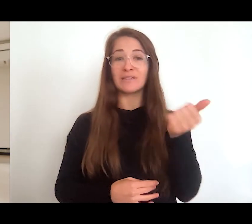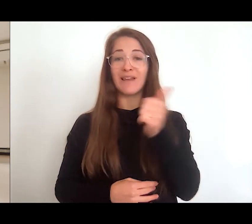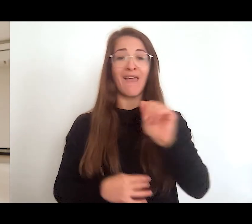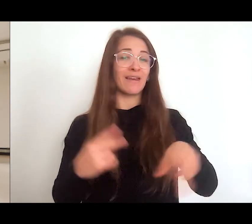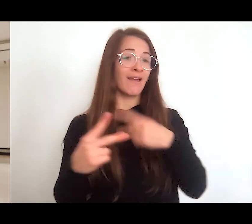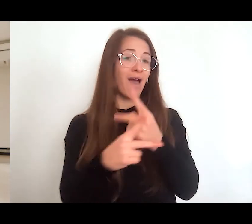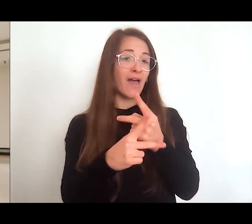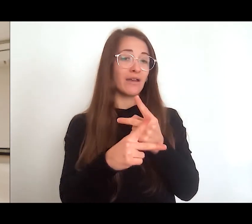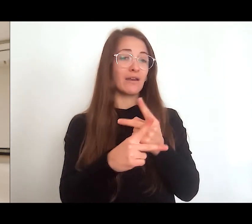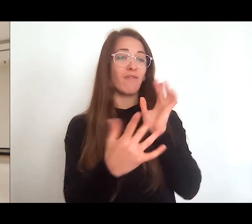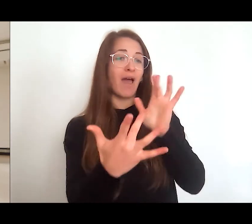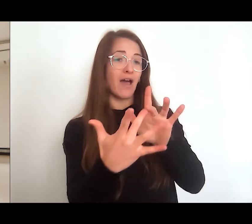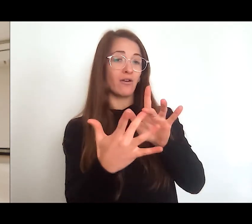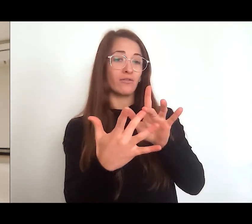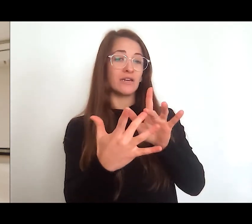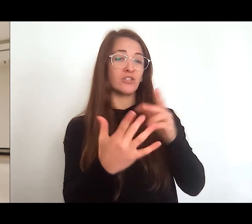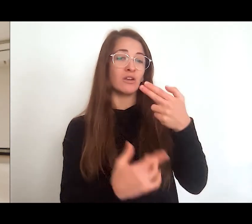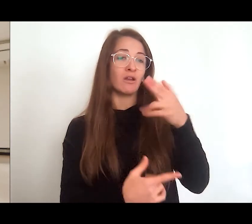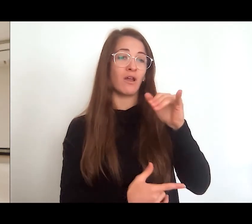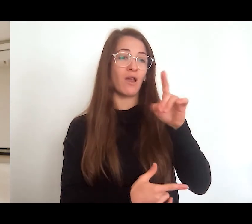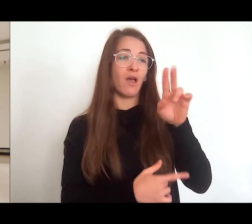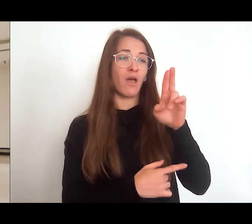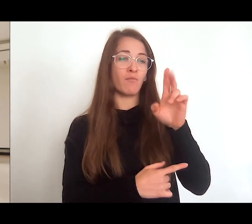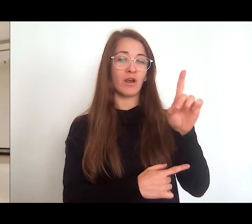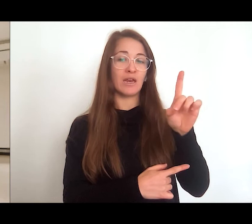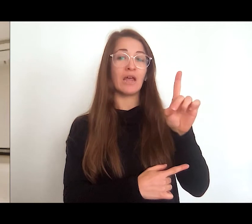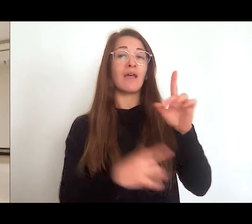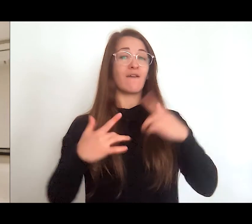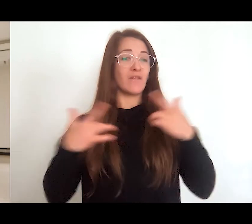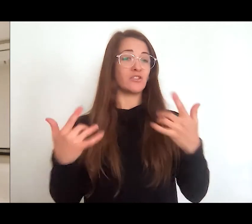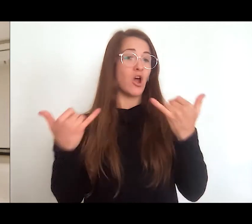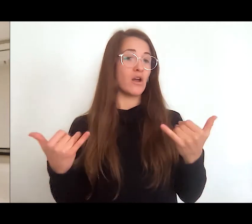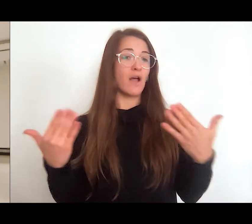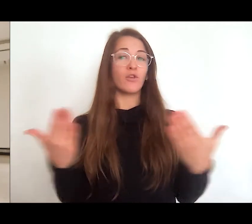AUDIENCE NOW AND HAS EXPERIENCED ANY KIND OF OUTREACH HYBRID